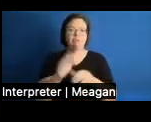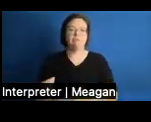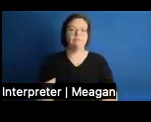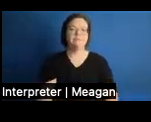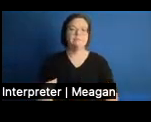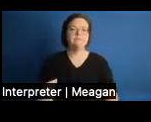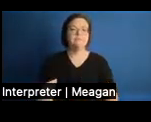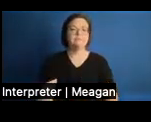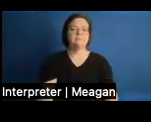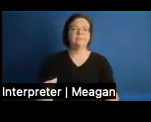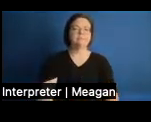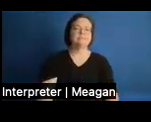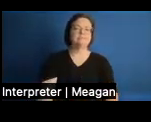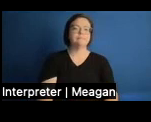I'm not trying to apply that to you.